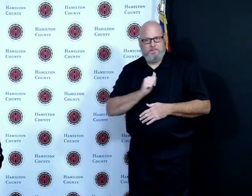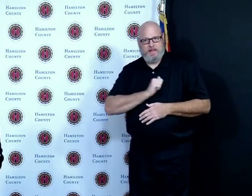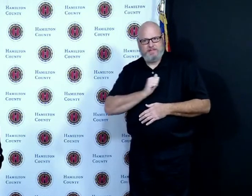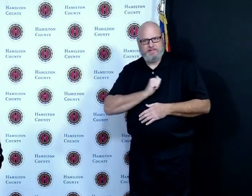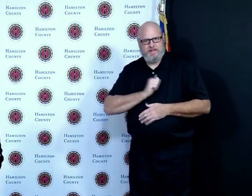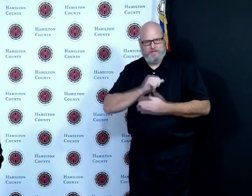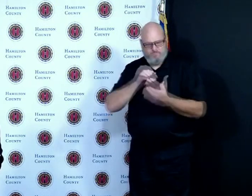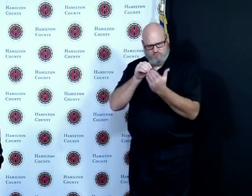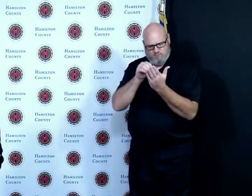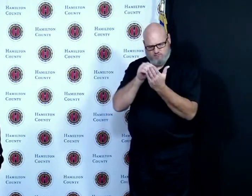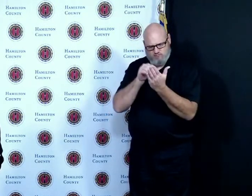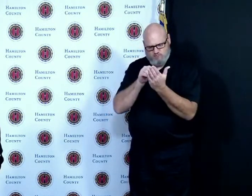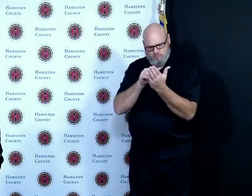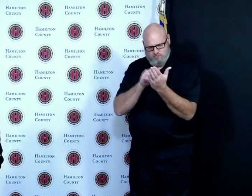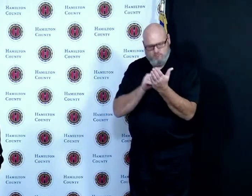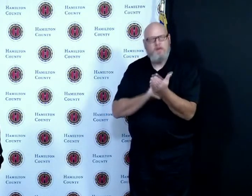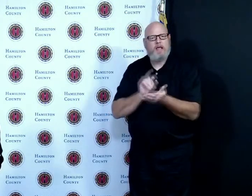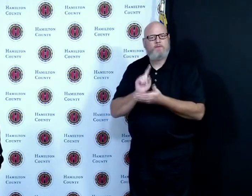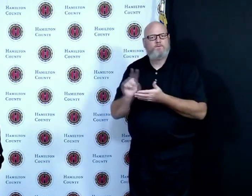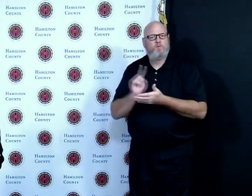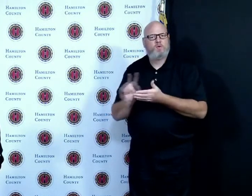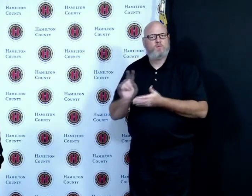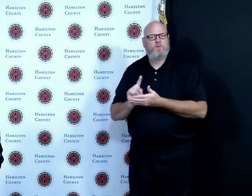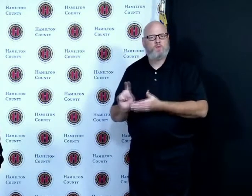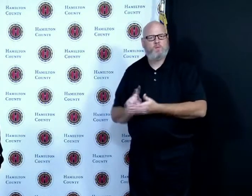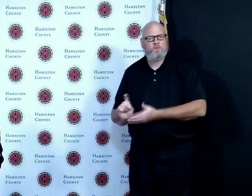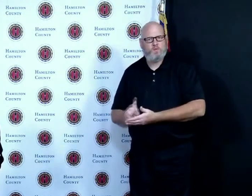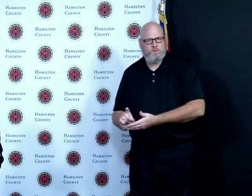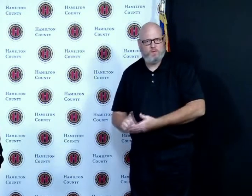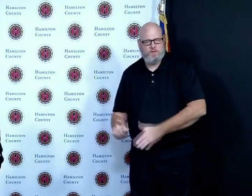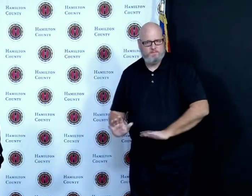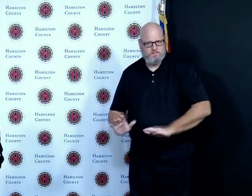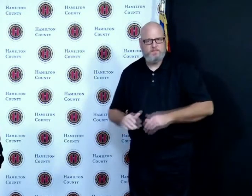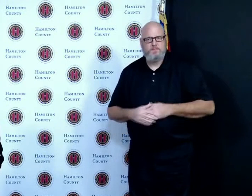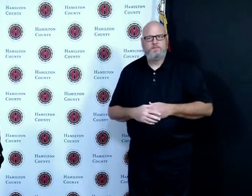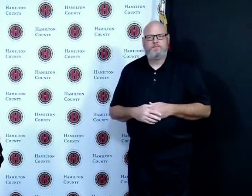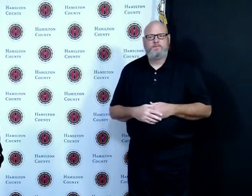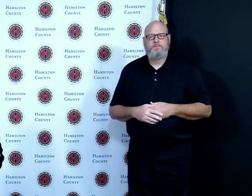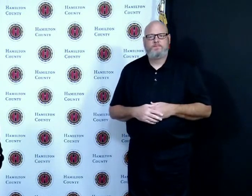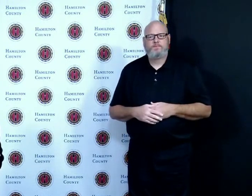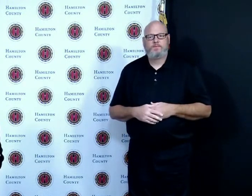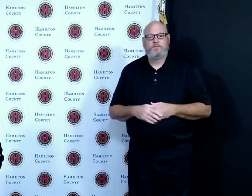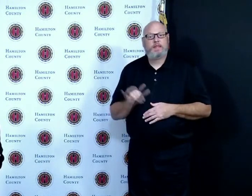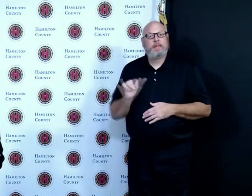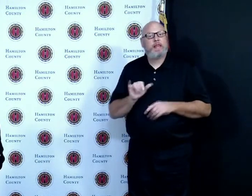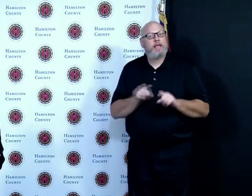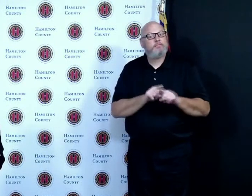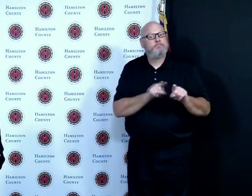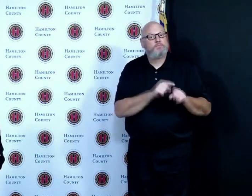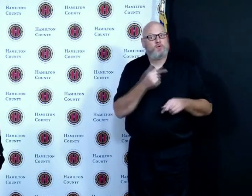a frequent question I'm getting I actually got it even from my mom was after I get that section